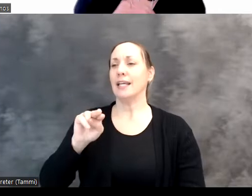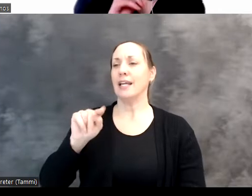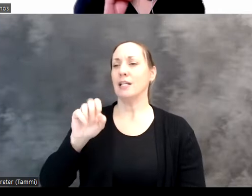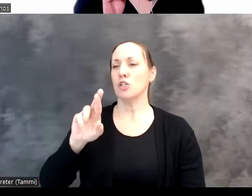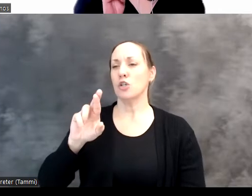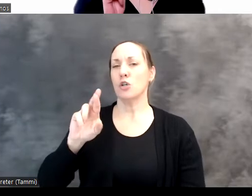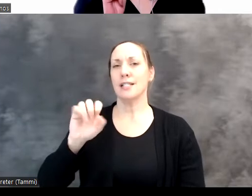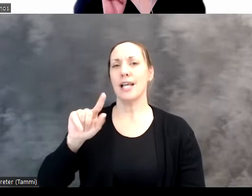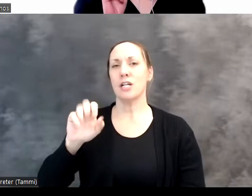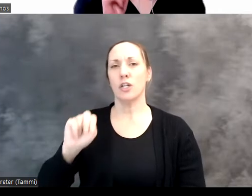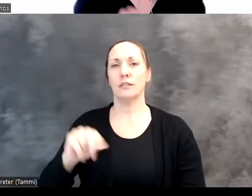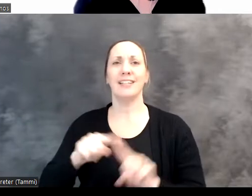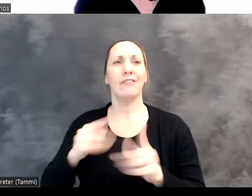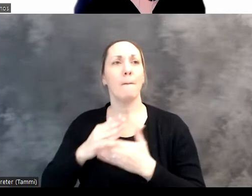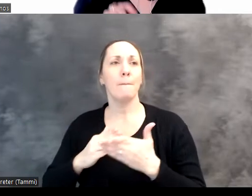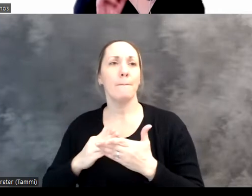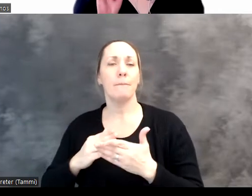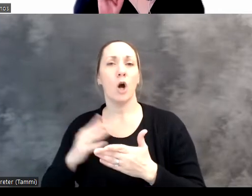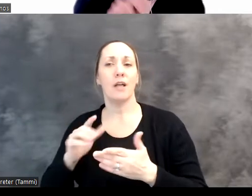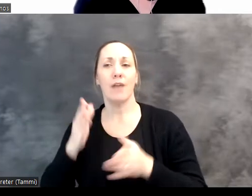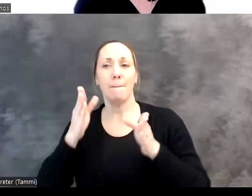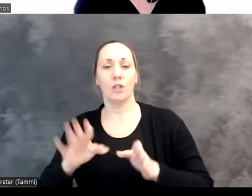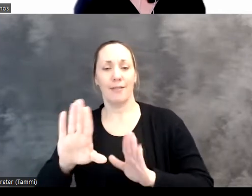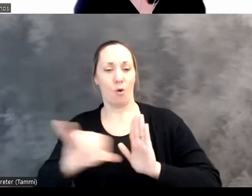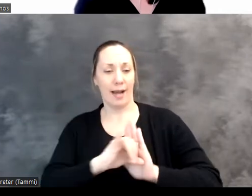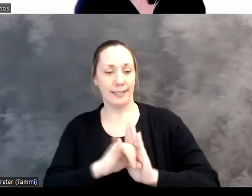the questions and to look at the intersections of, you know, the